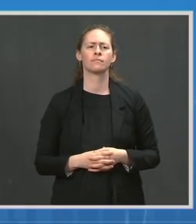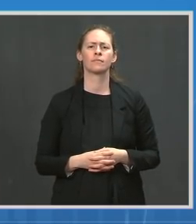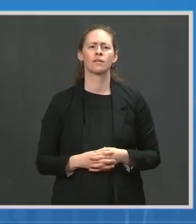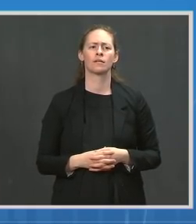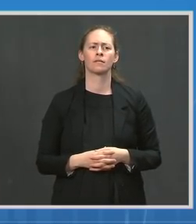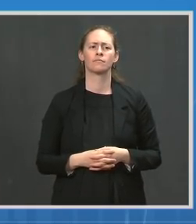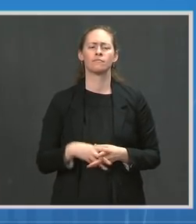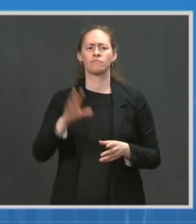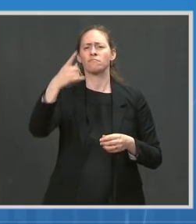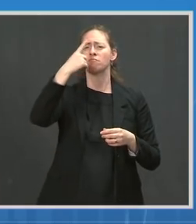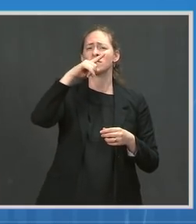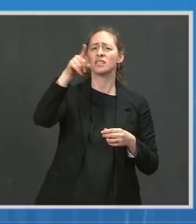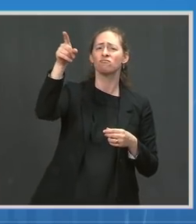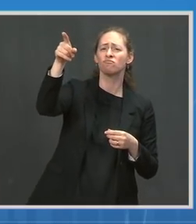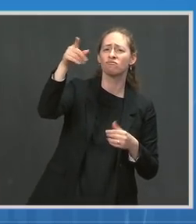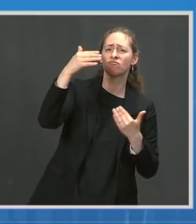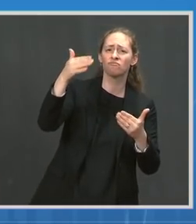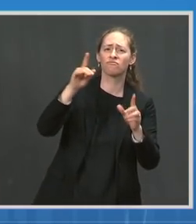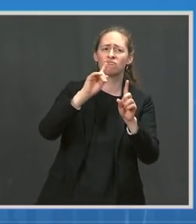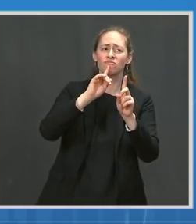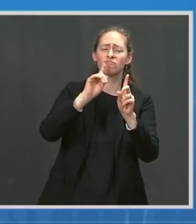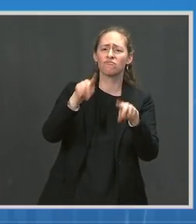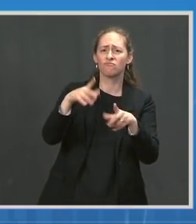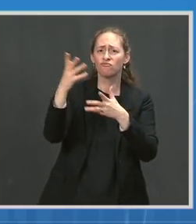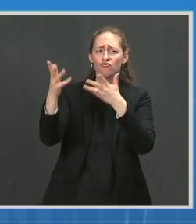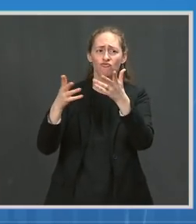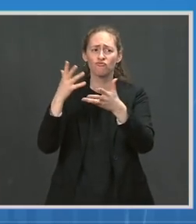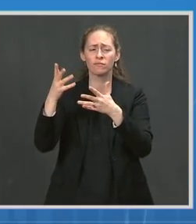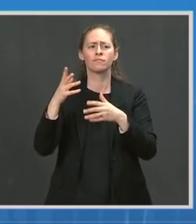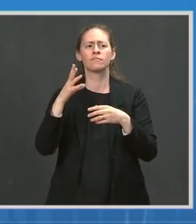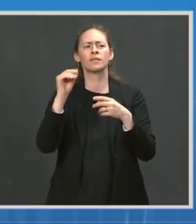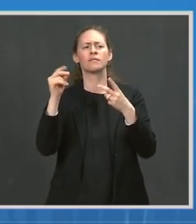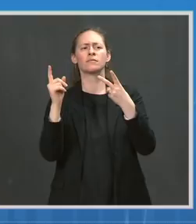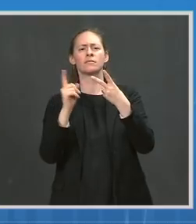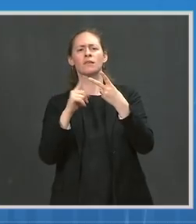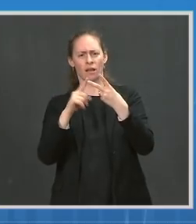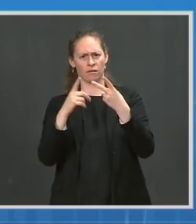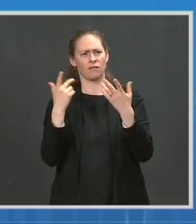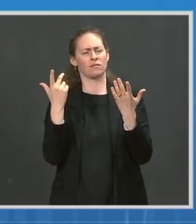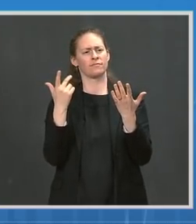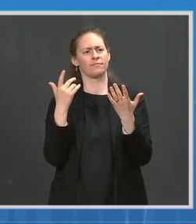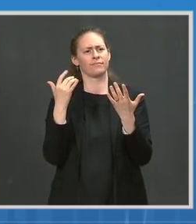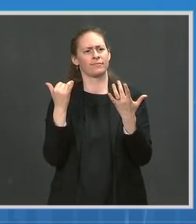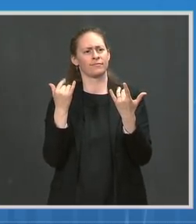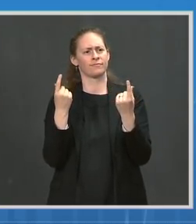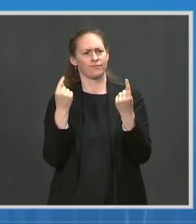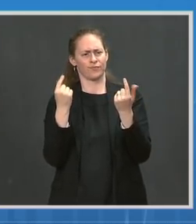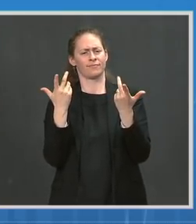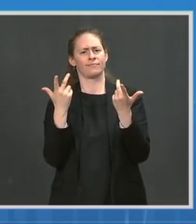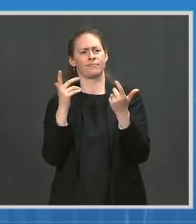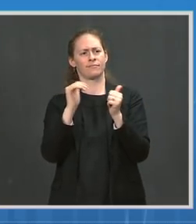And I think the second part of the question is: What precautions are we urging people to take and what else can we be doing?